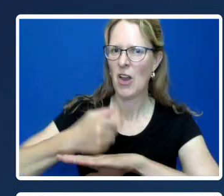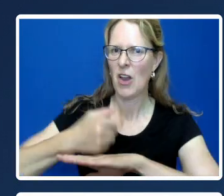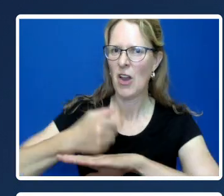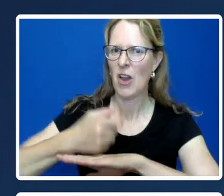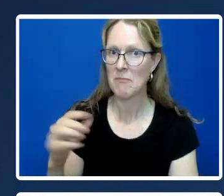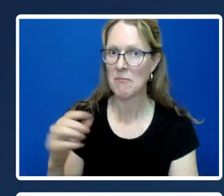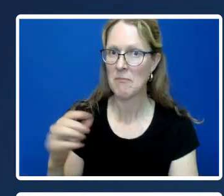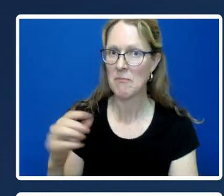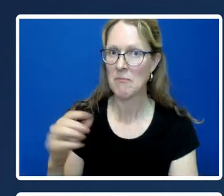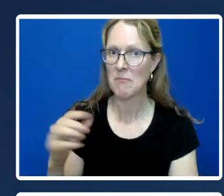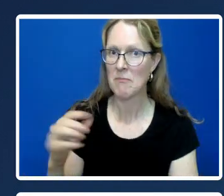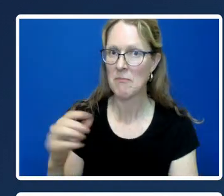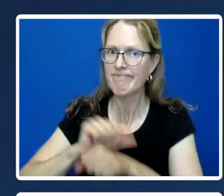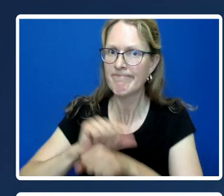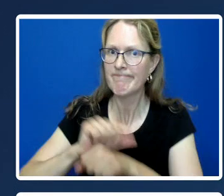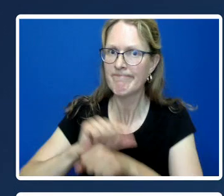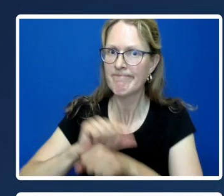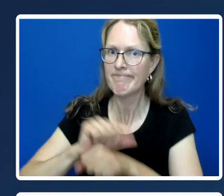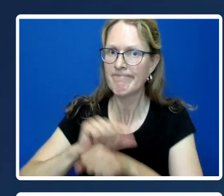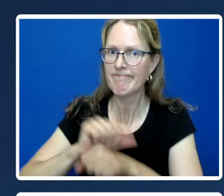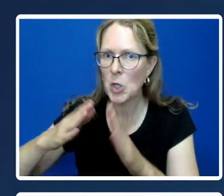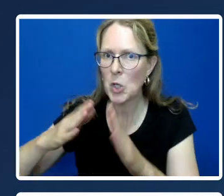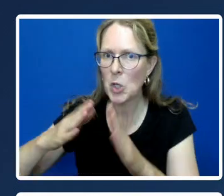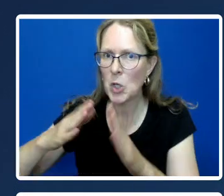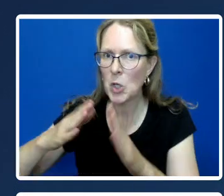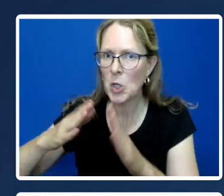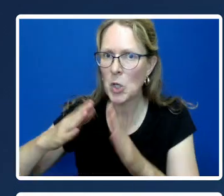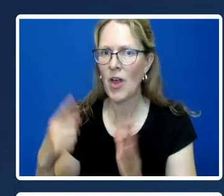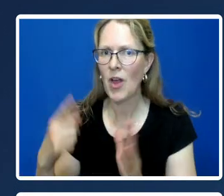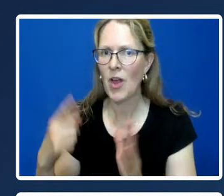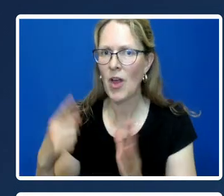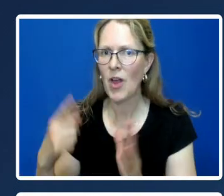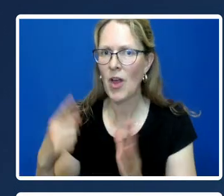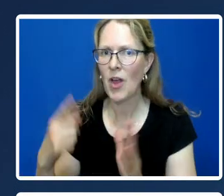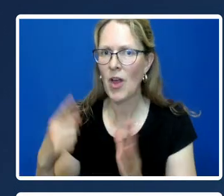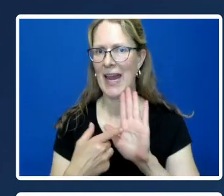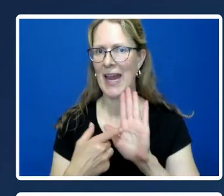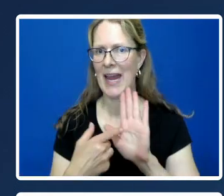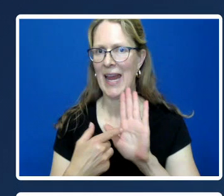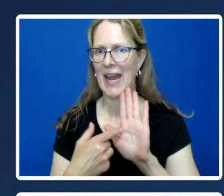which we'll share more, will be featured in the partnership section of this presentation. You